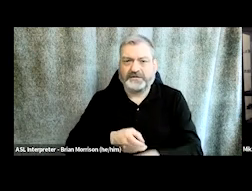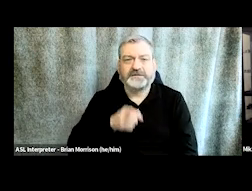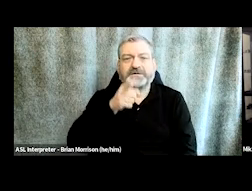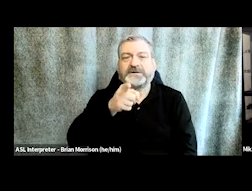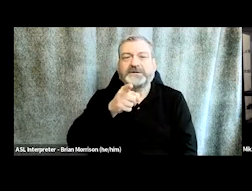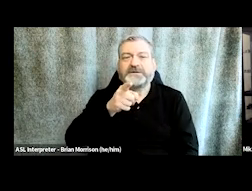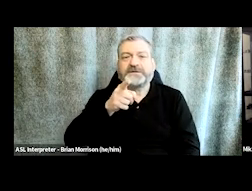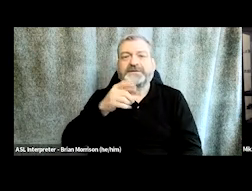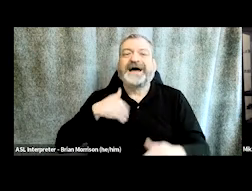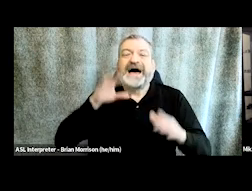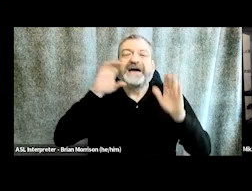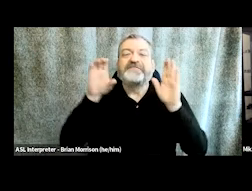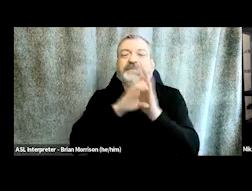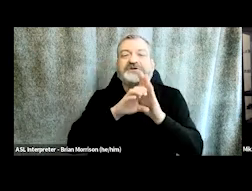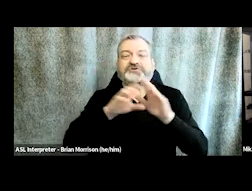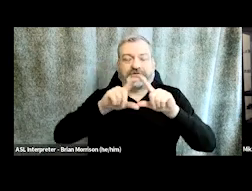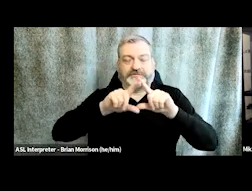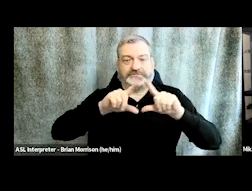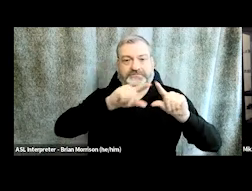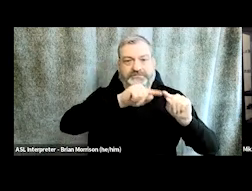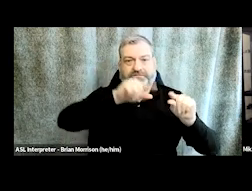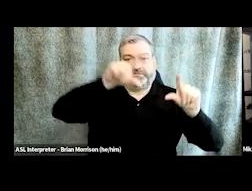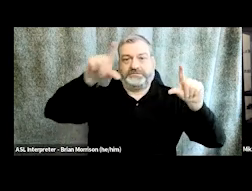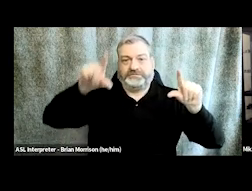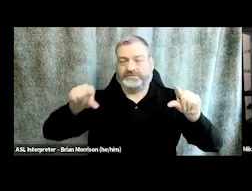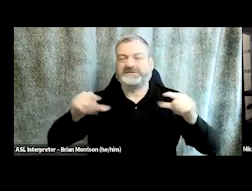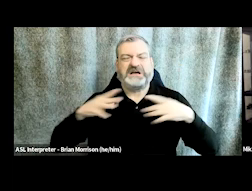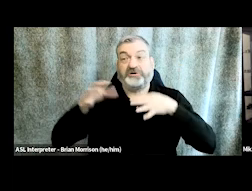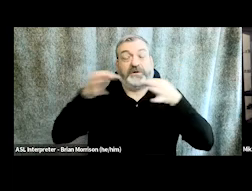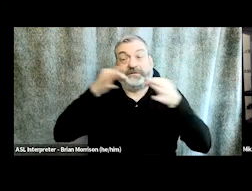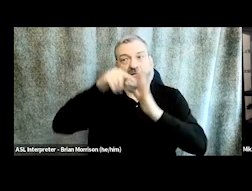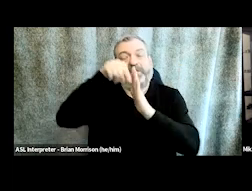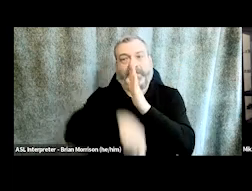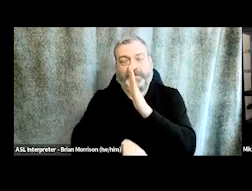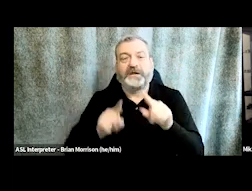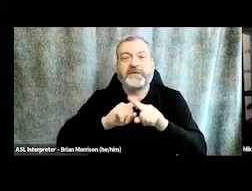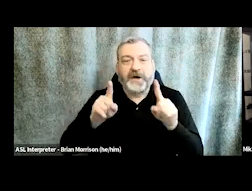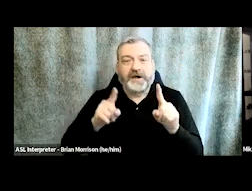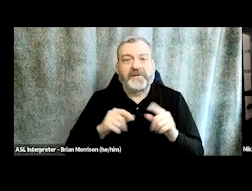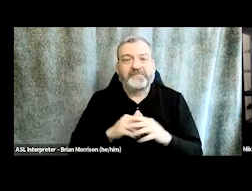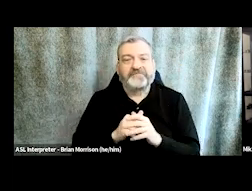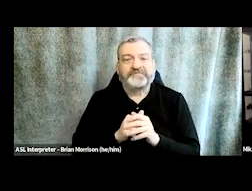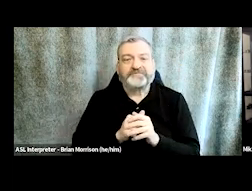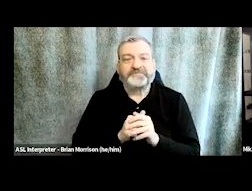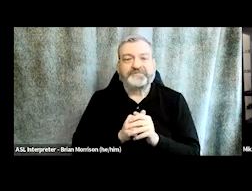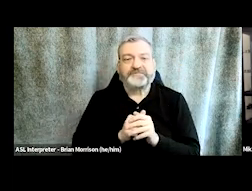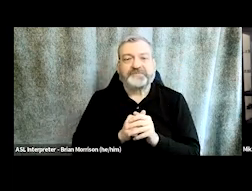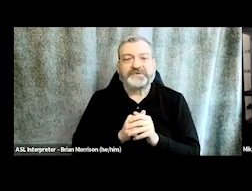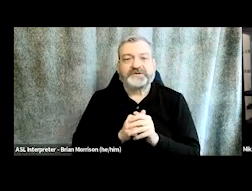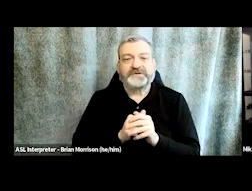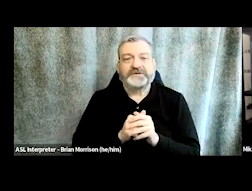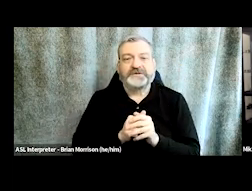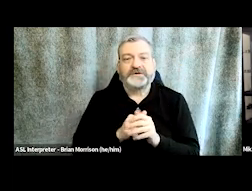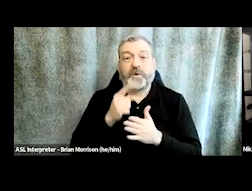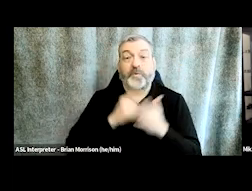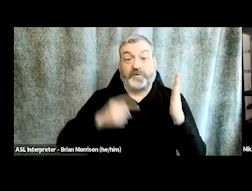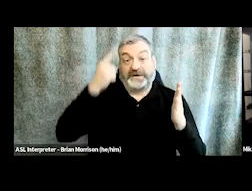describing this diagram other than to say that what we think is a fully able action.